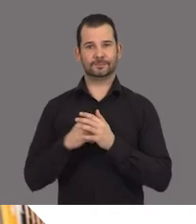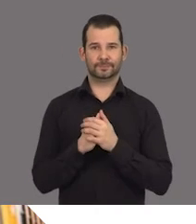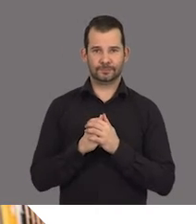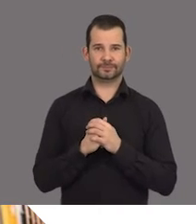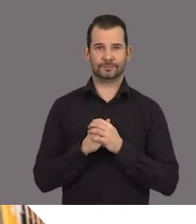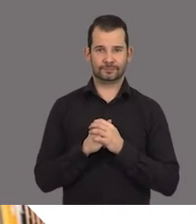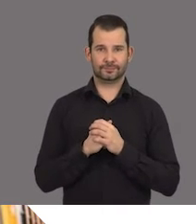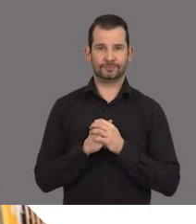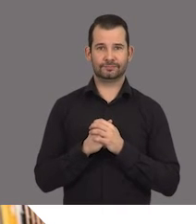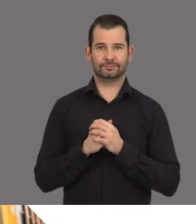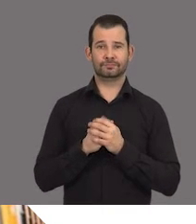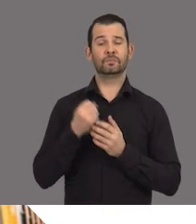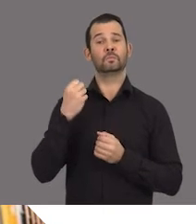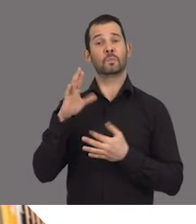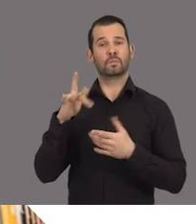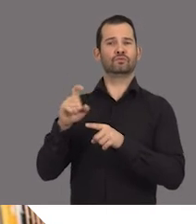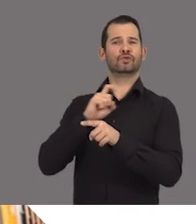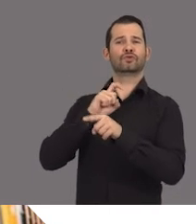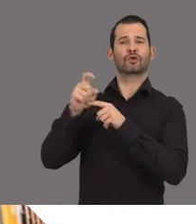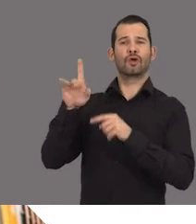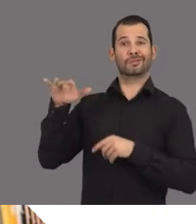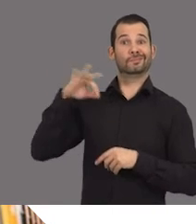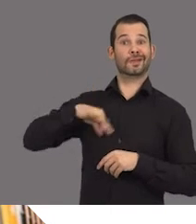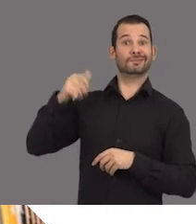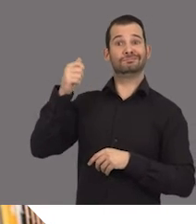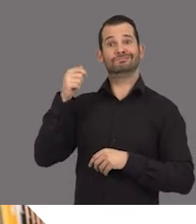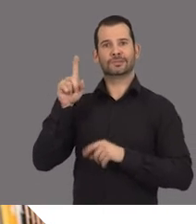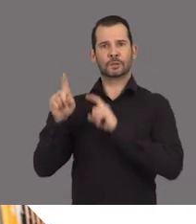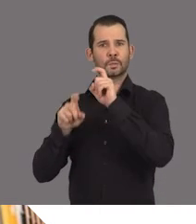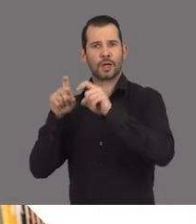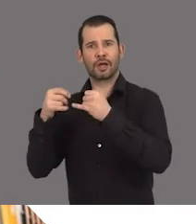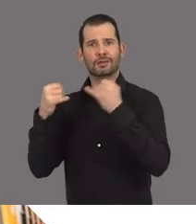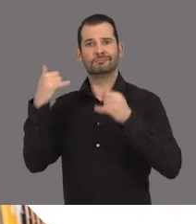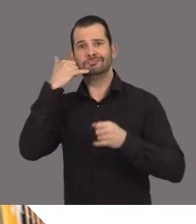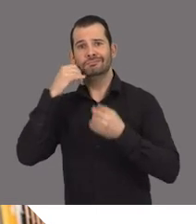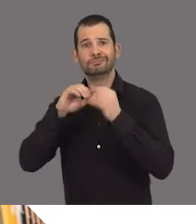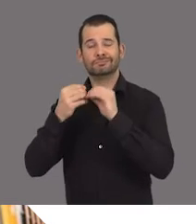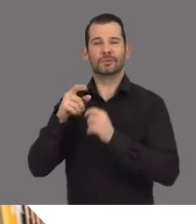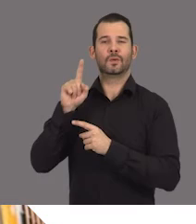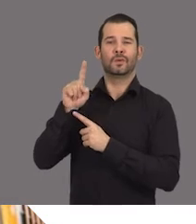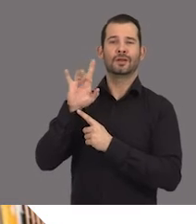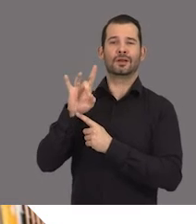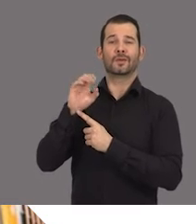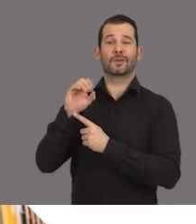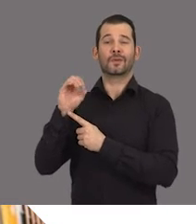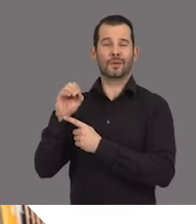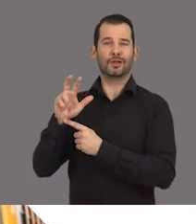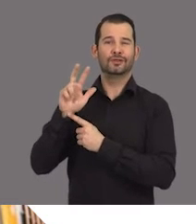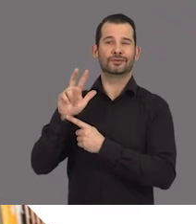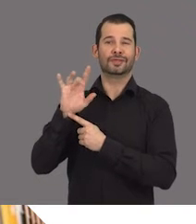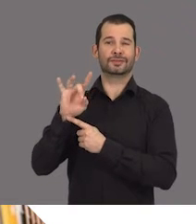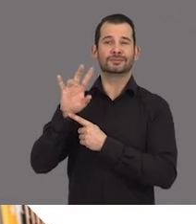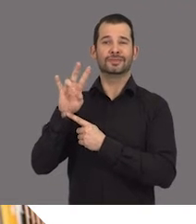line at 1-800-387-1193.